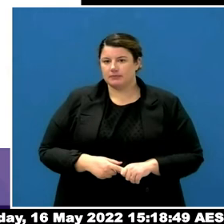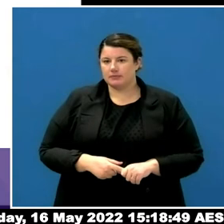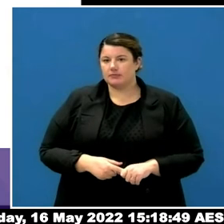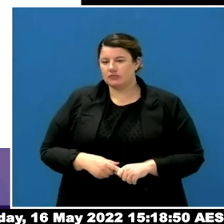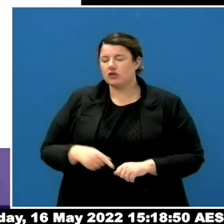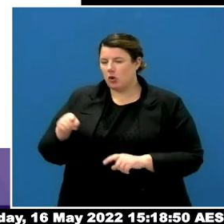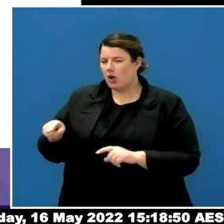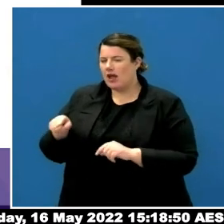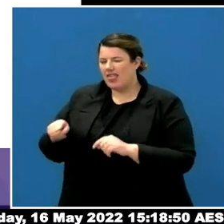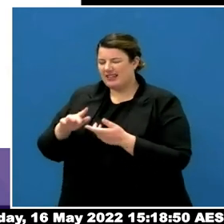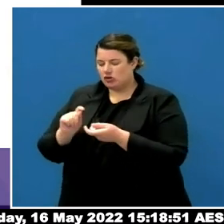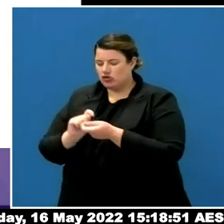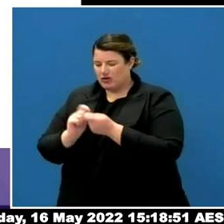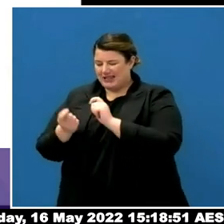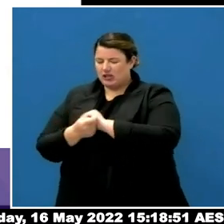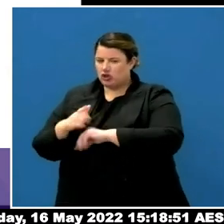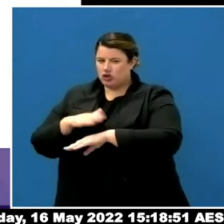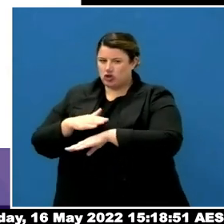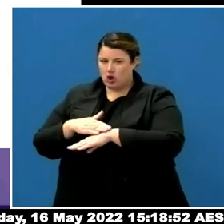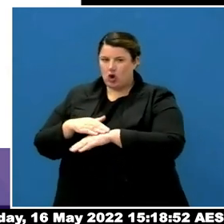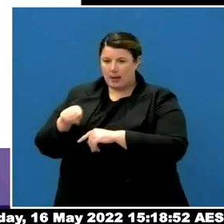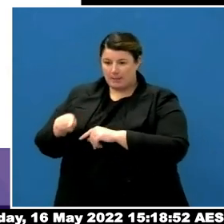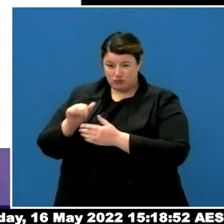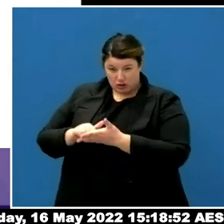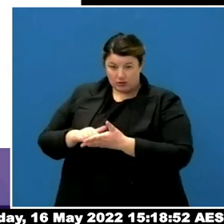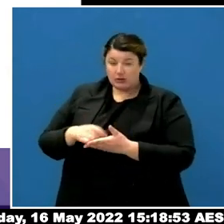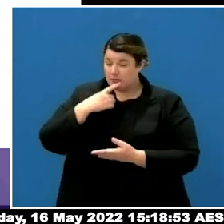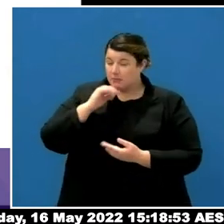2019 he was there, how many days was he attended from?